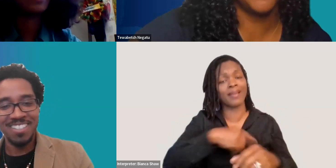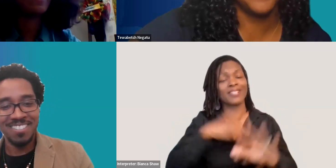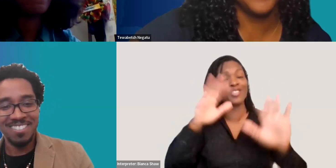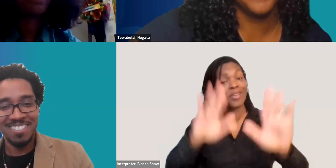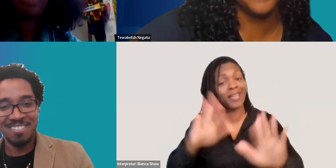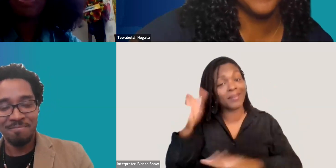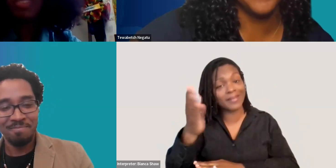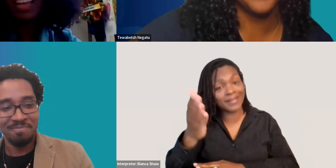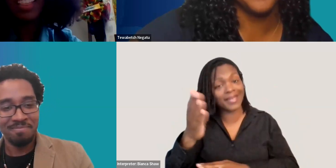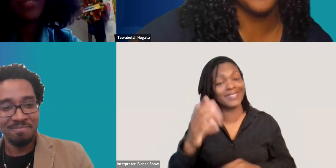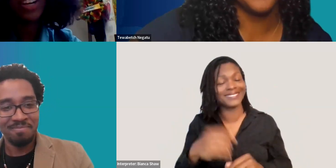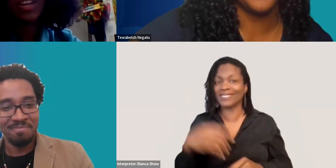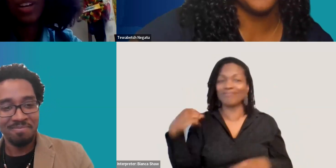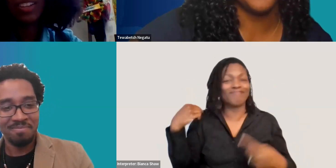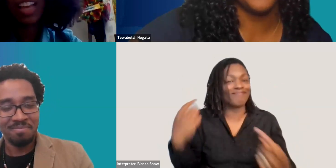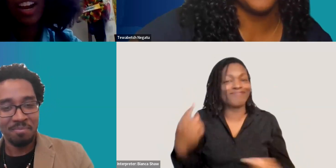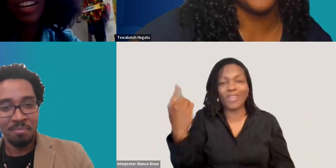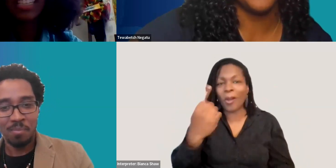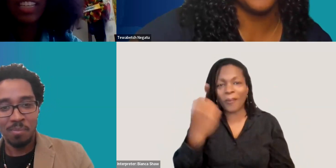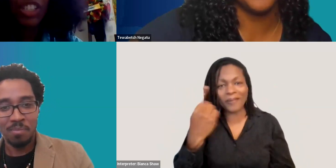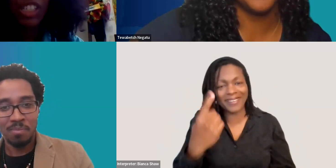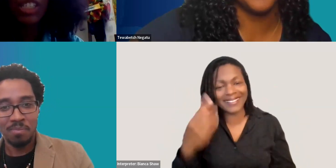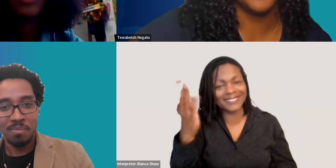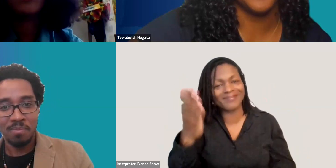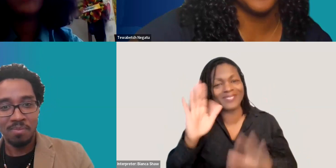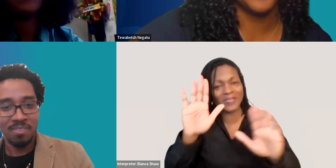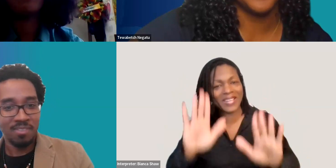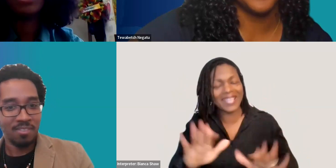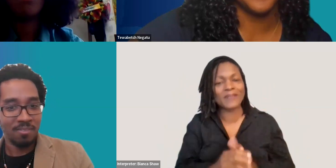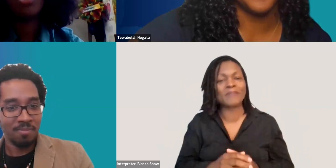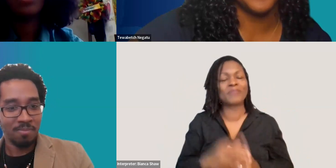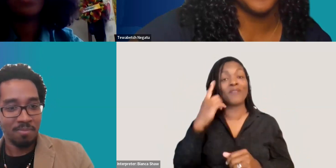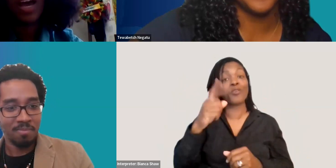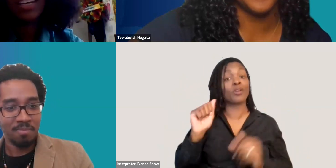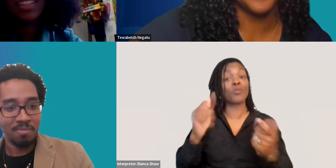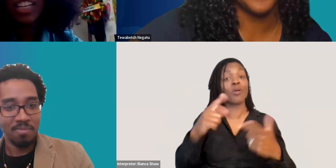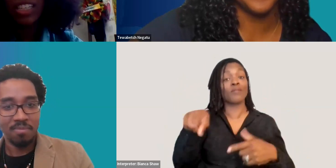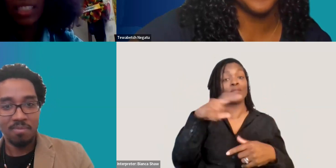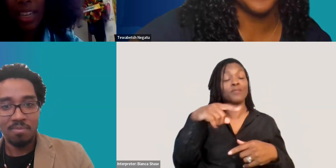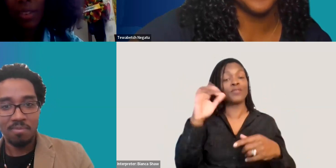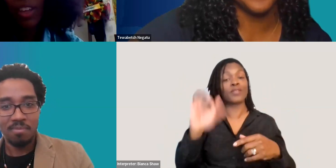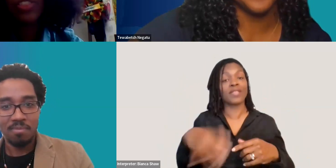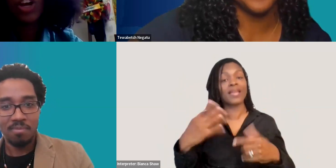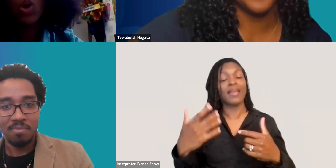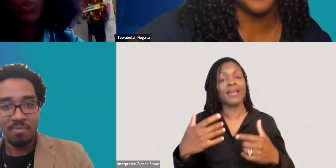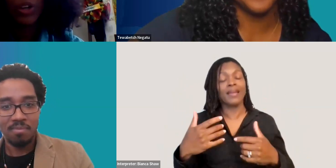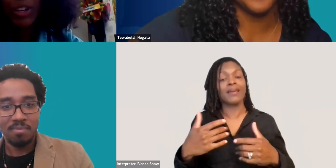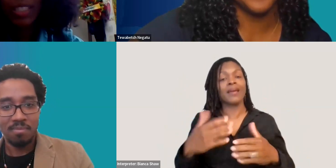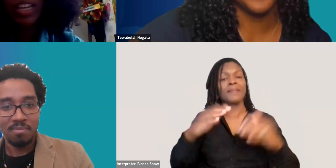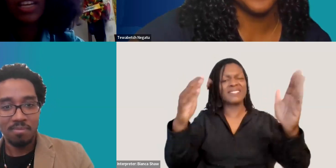Thank you. For anyone else our next session will be on why didn't they just leave in their own words and it's a panel discussion on disabilities in various evacuating will begin at.